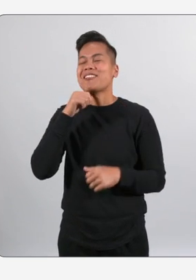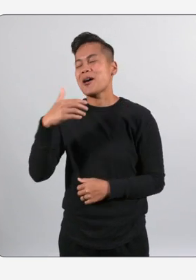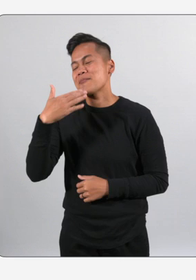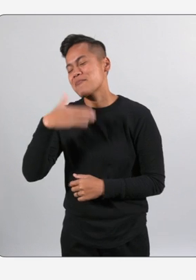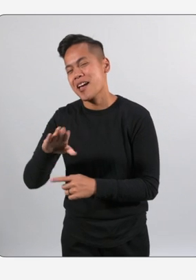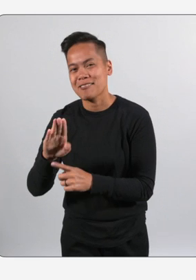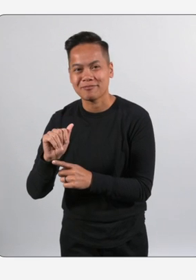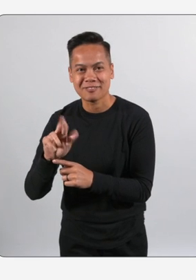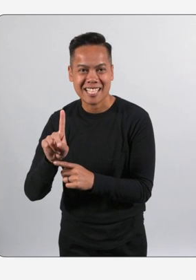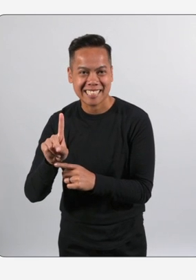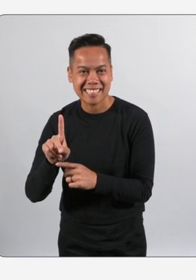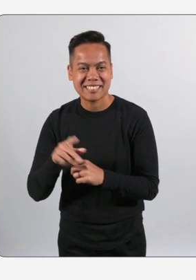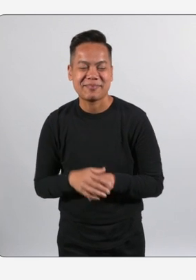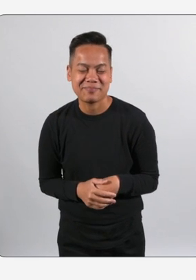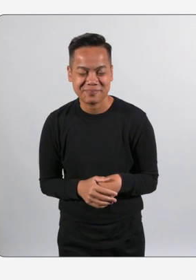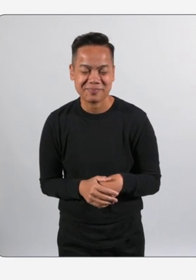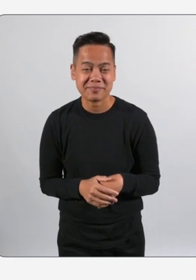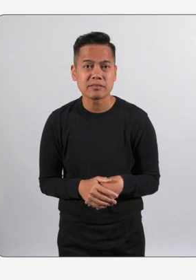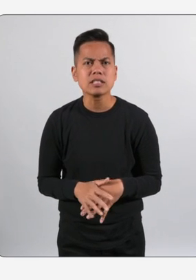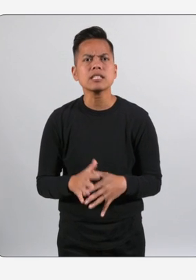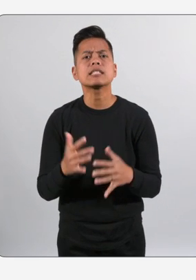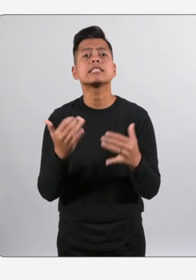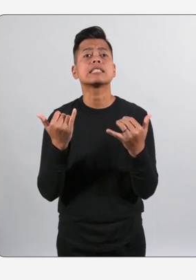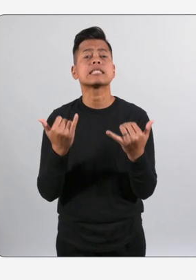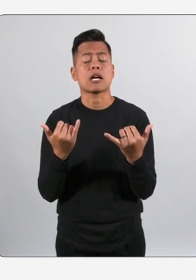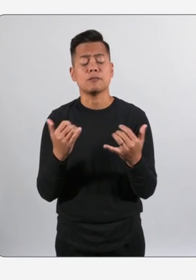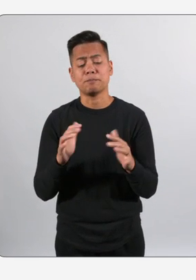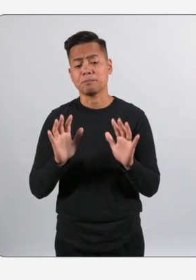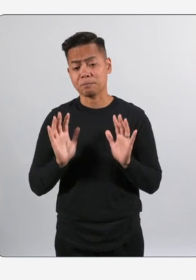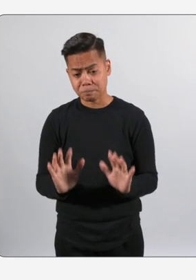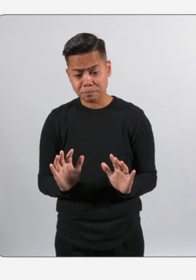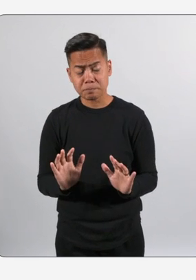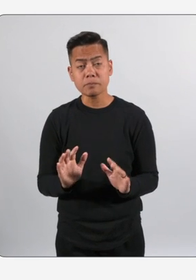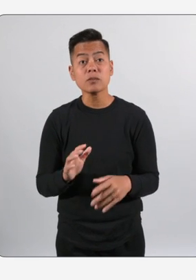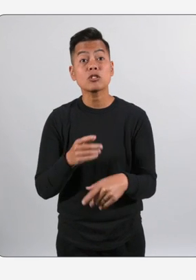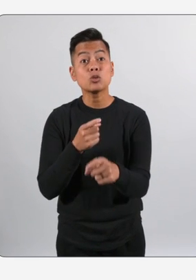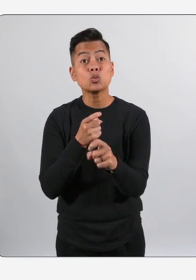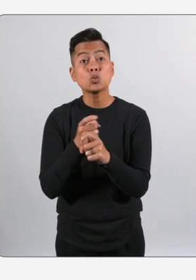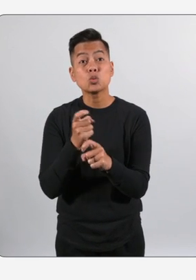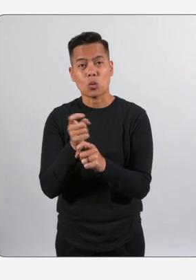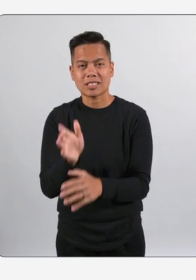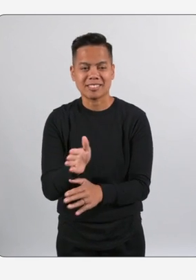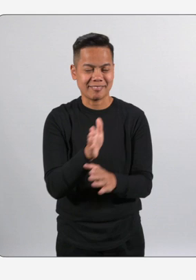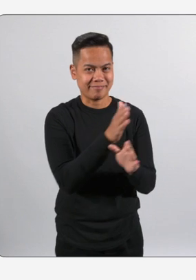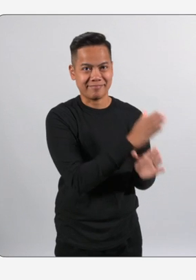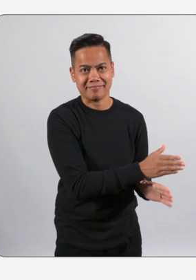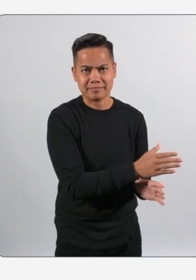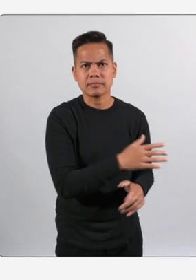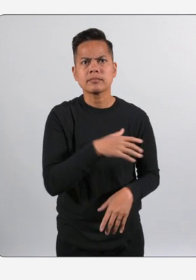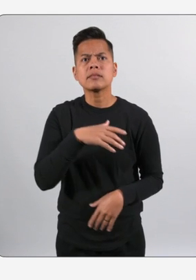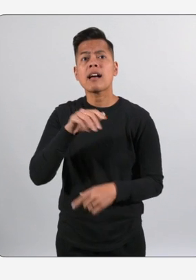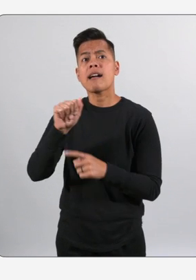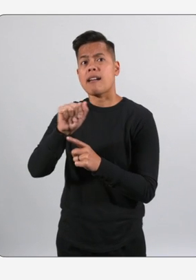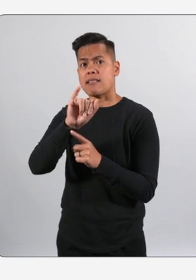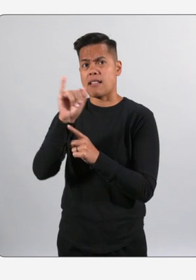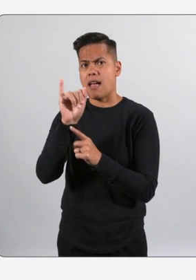Not bad, Bard! Not bad. But jokes aside, we believe AI is one of the most profound